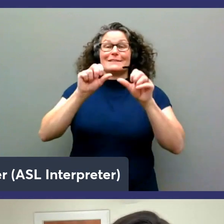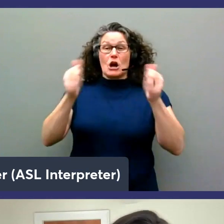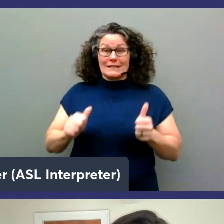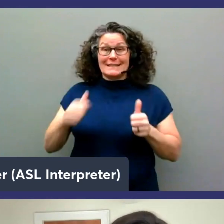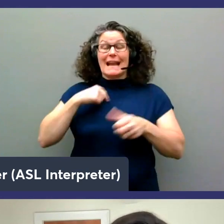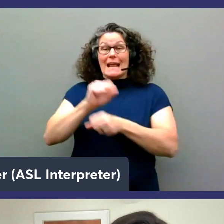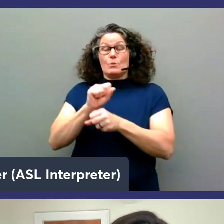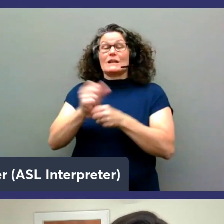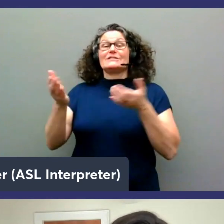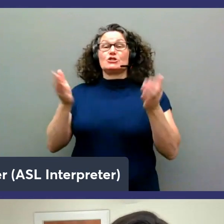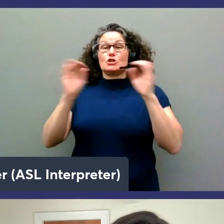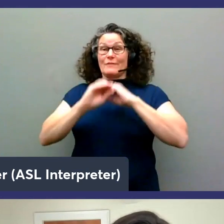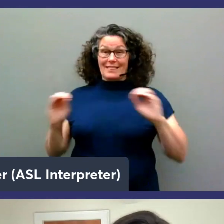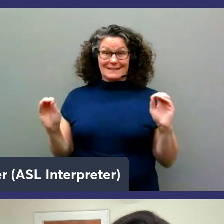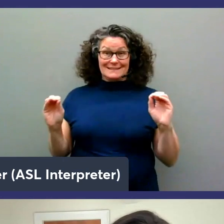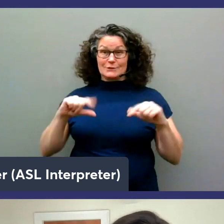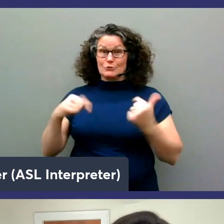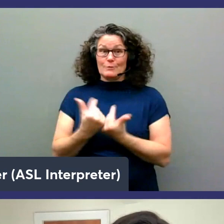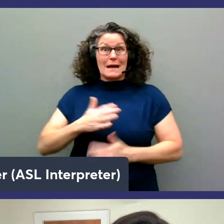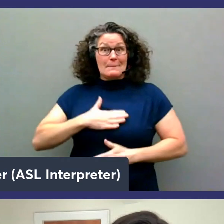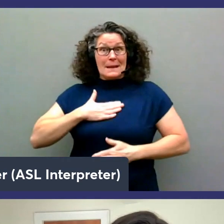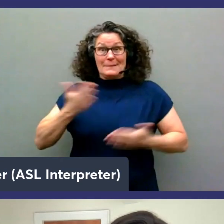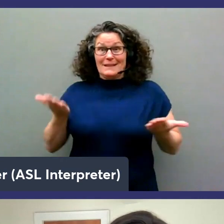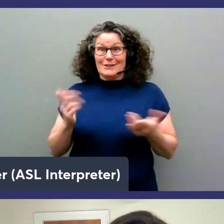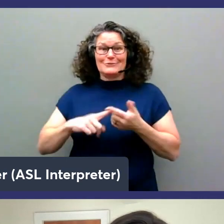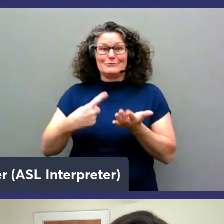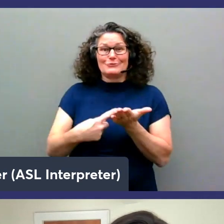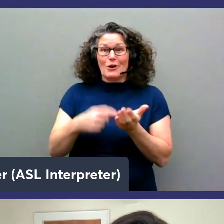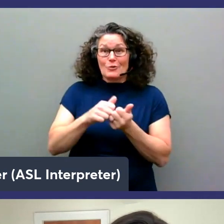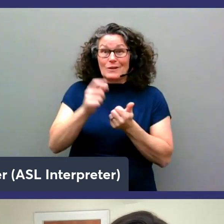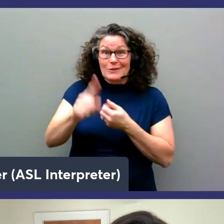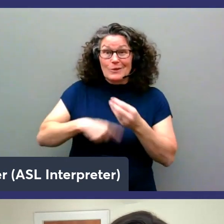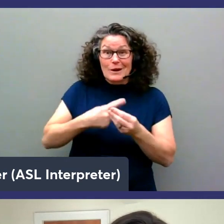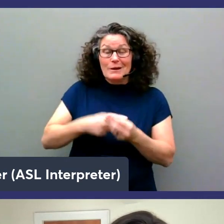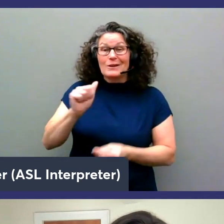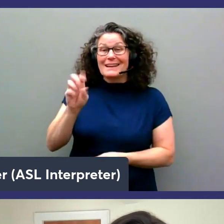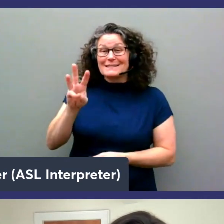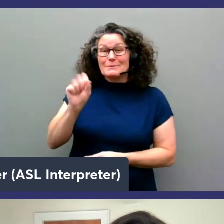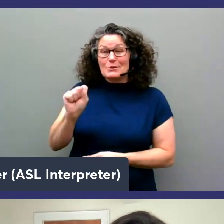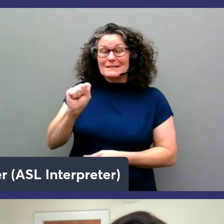And I'm very happy to be here today to talk to you about the AWS Step Functions Workshop.